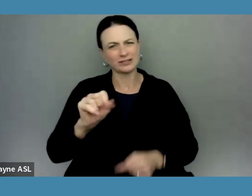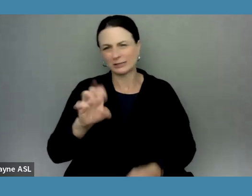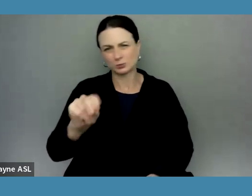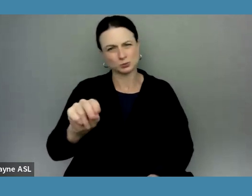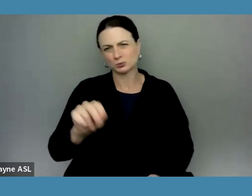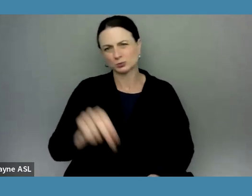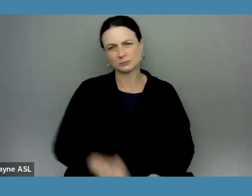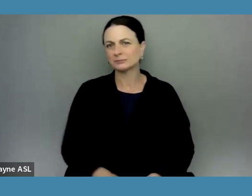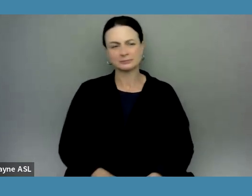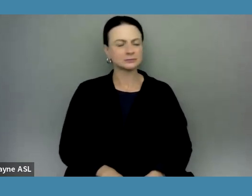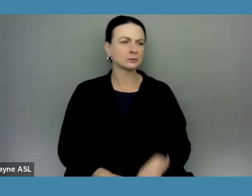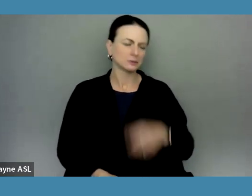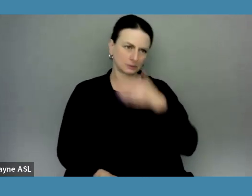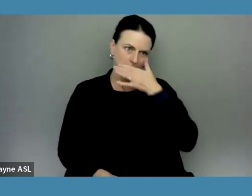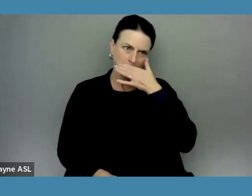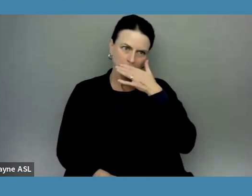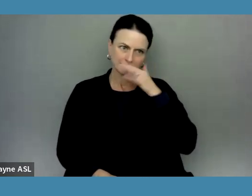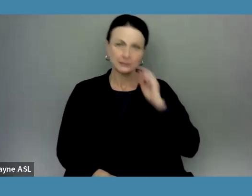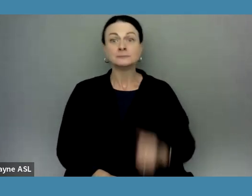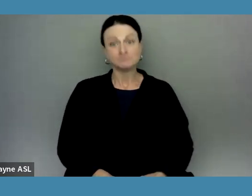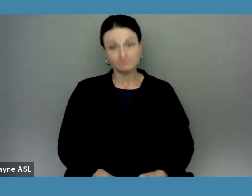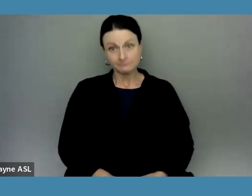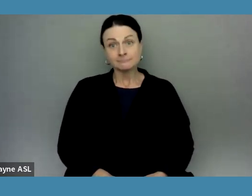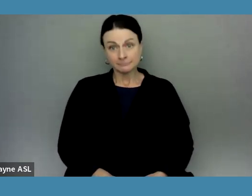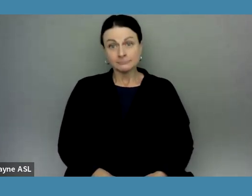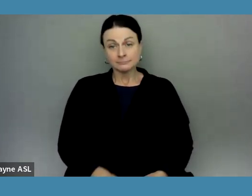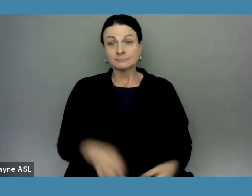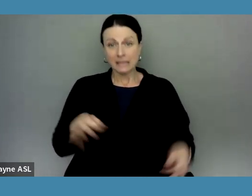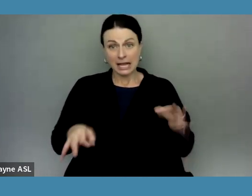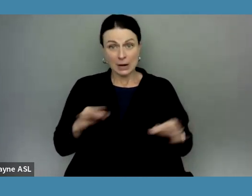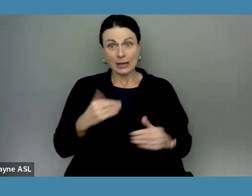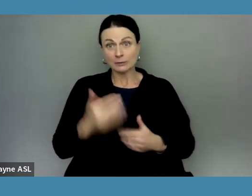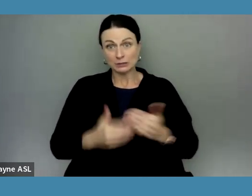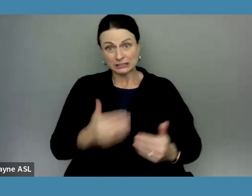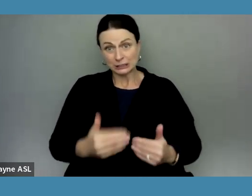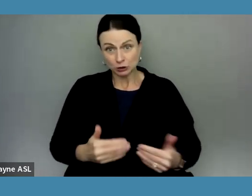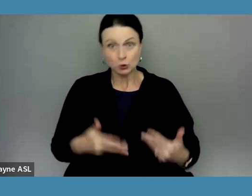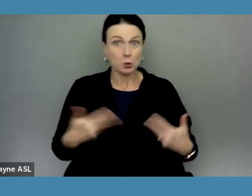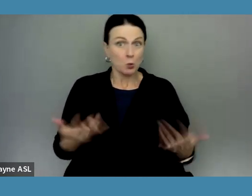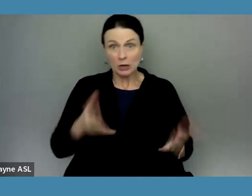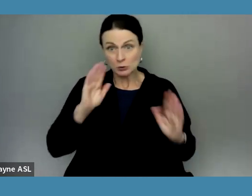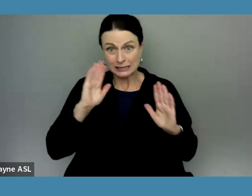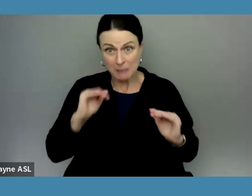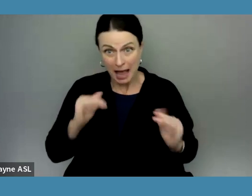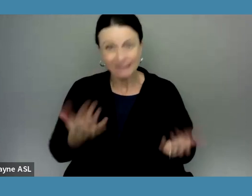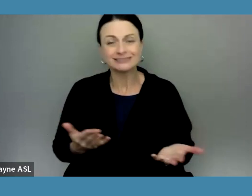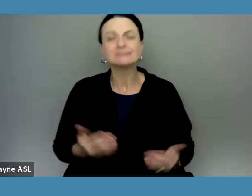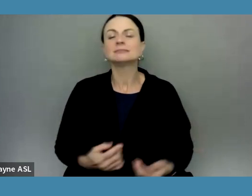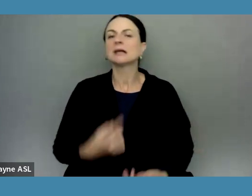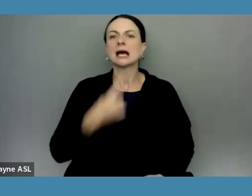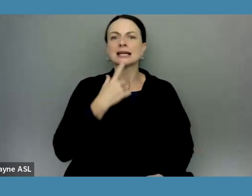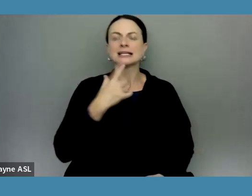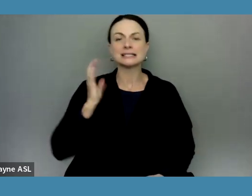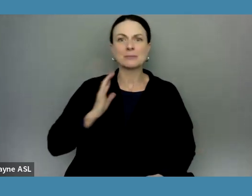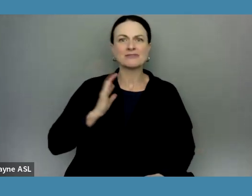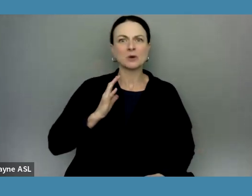So let's talk a little bit about the procedure of the fair hearings and what to expect. Like I said earlier, the hearing will usually be telephonic,